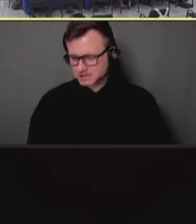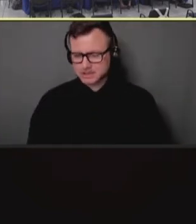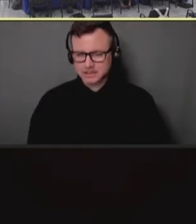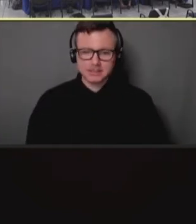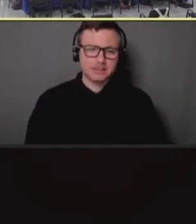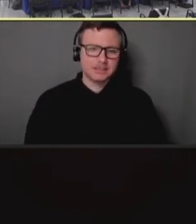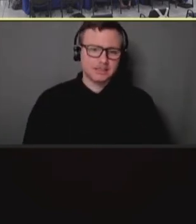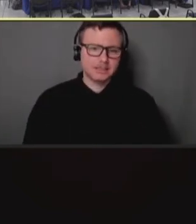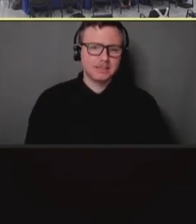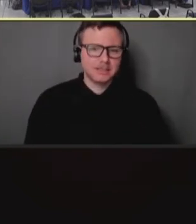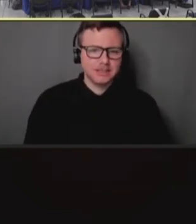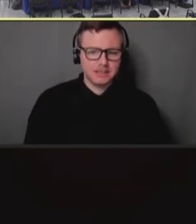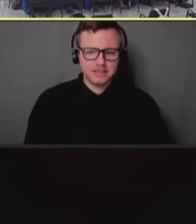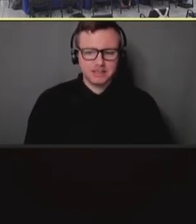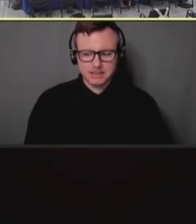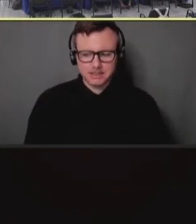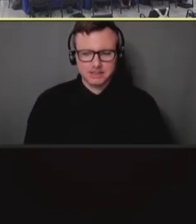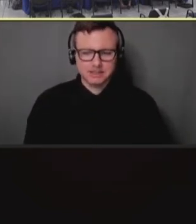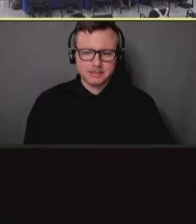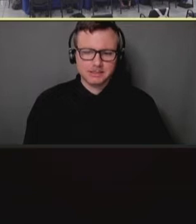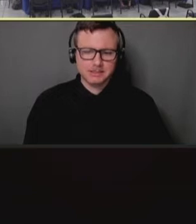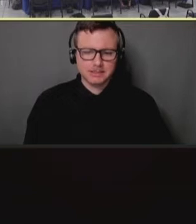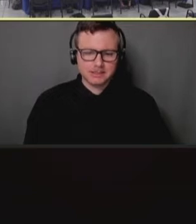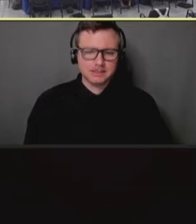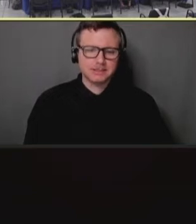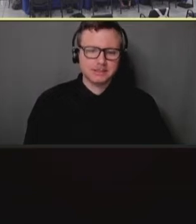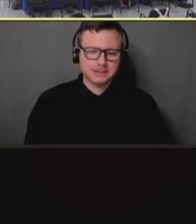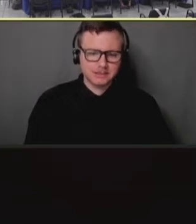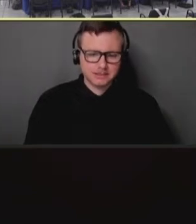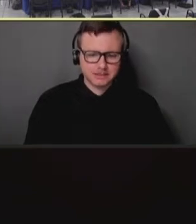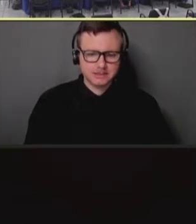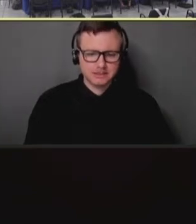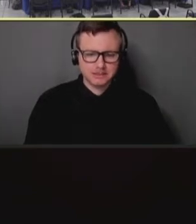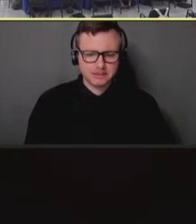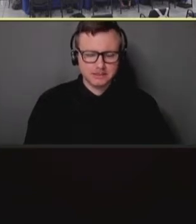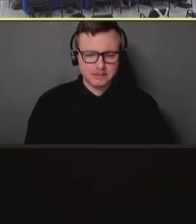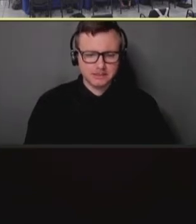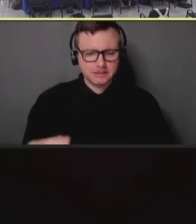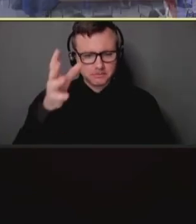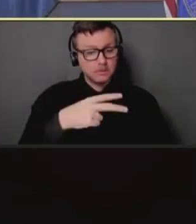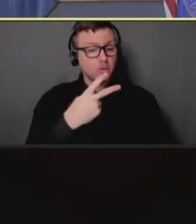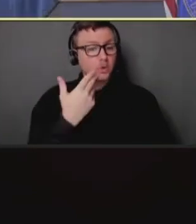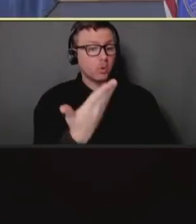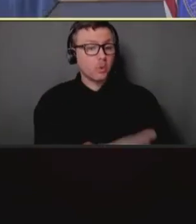Peter Salk: Good morning. Thank you so much for having me.